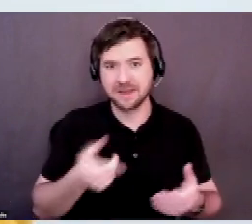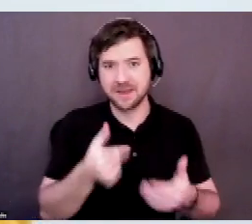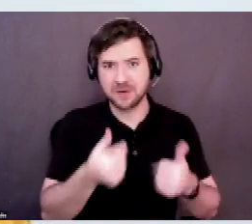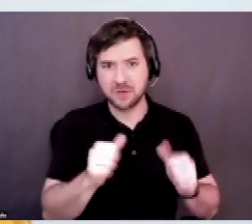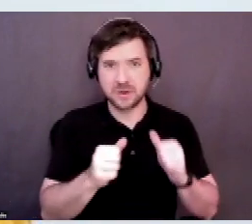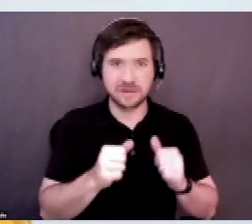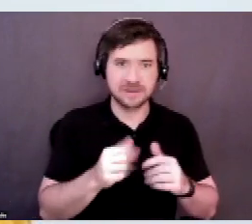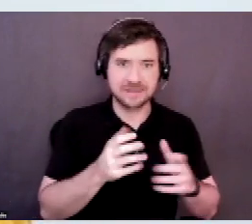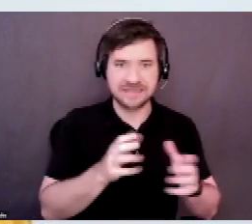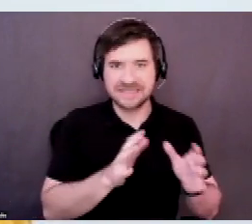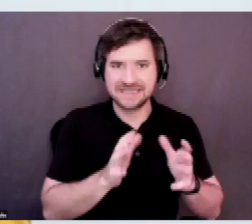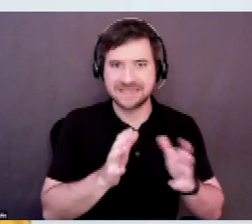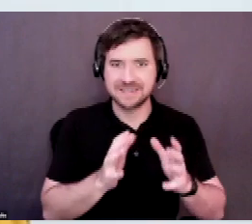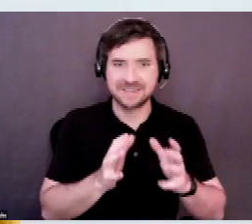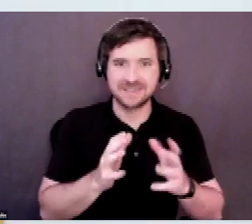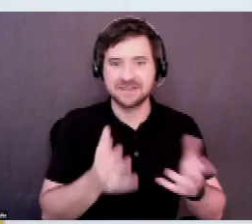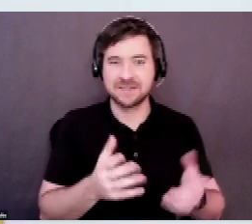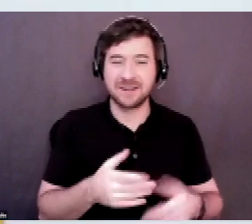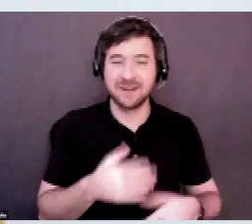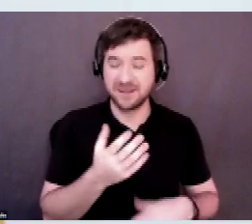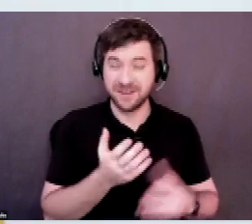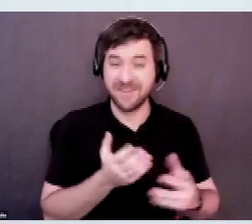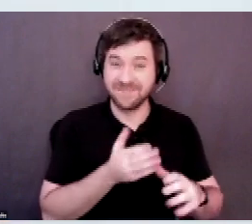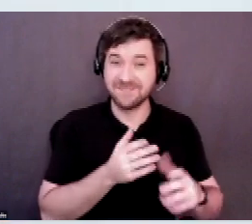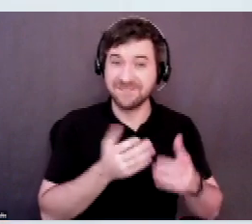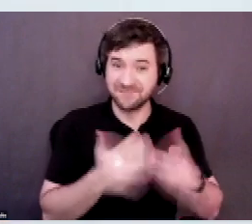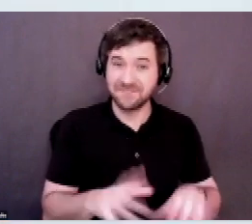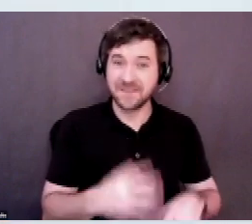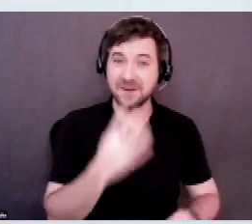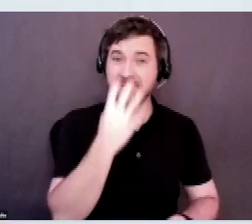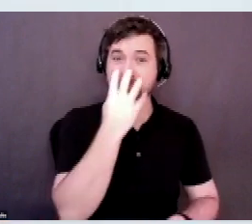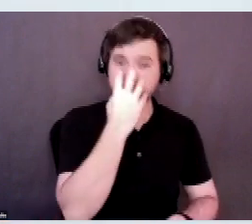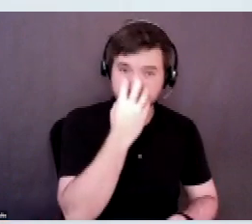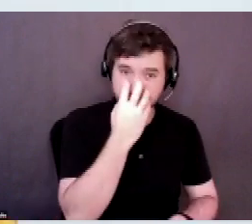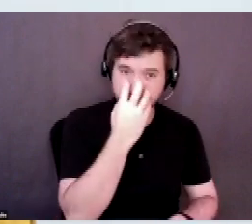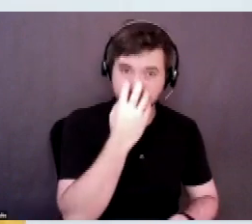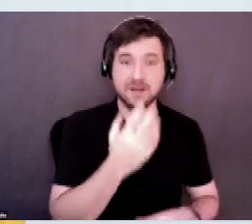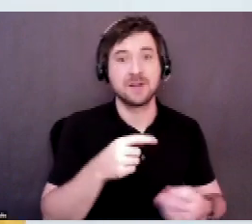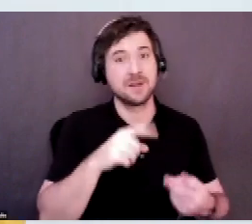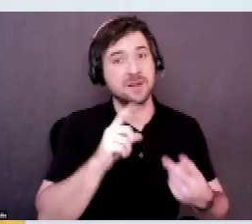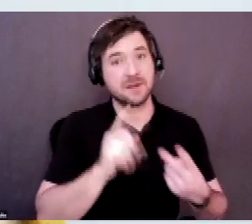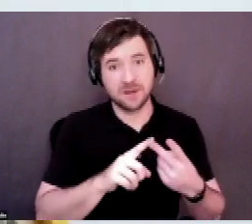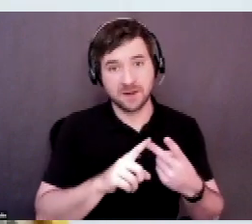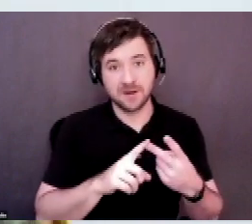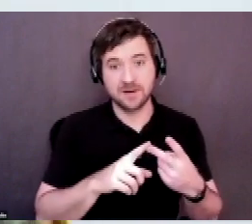getting through the anesthesia, getting through the incision